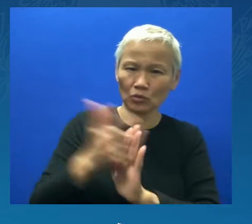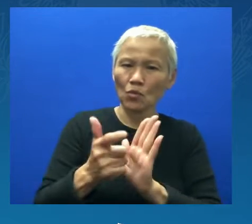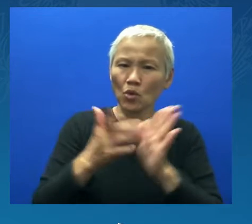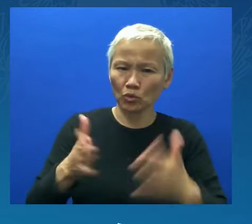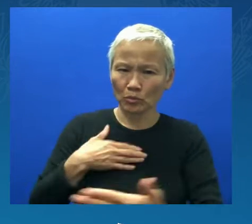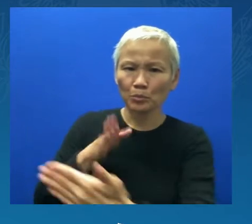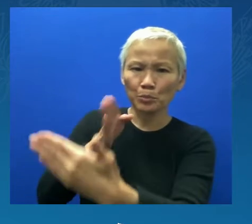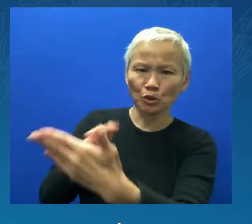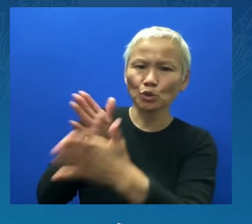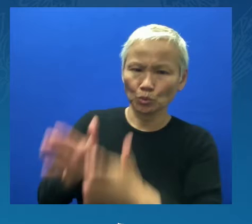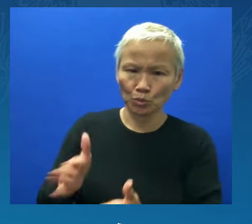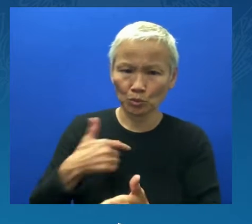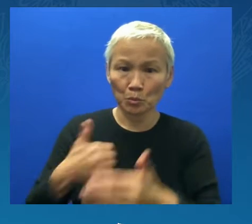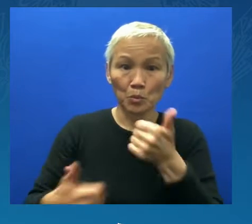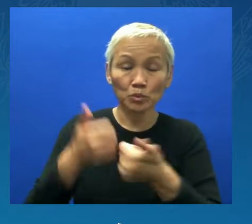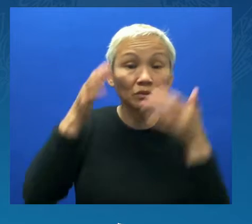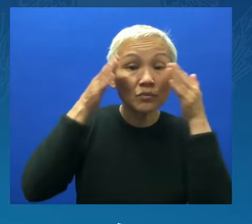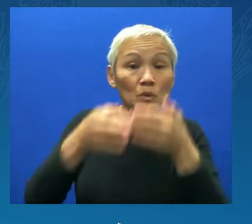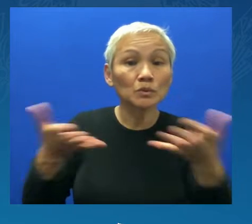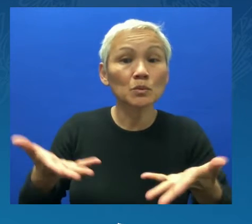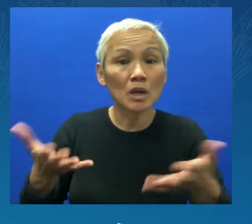I specialized in child sexual assault cases.